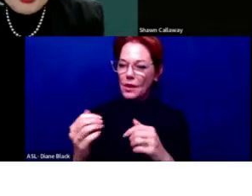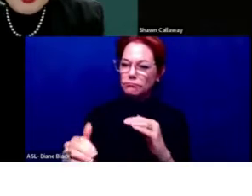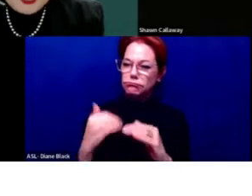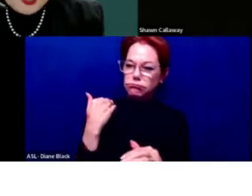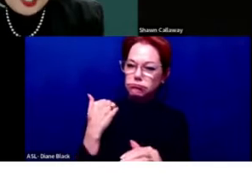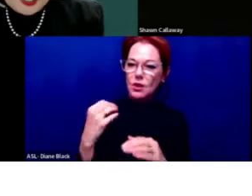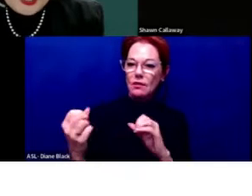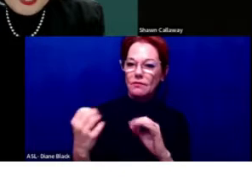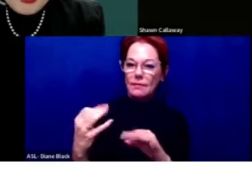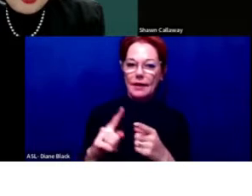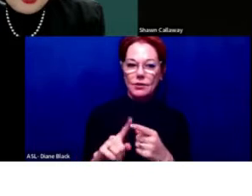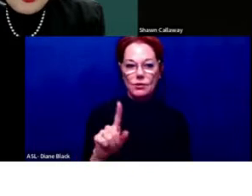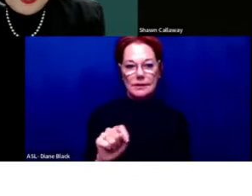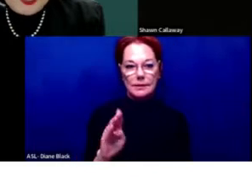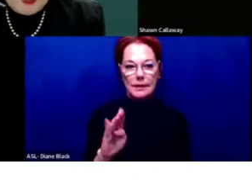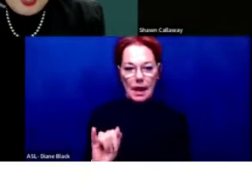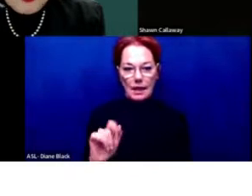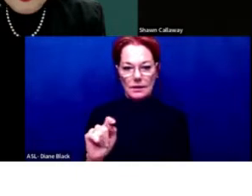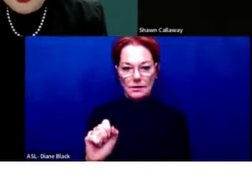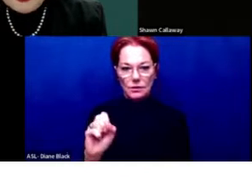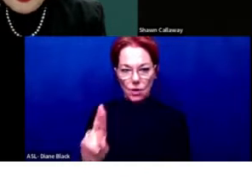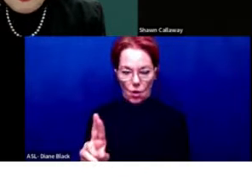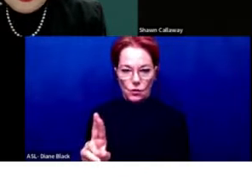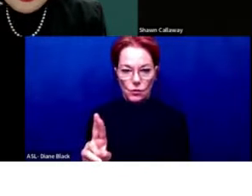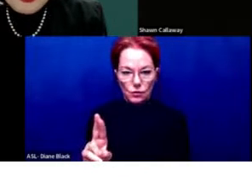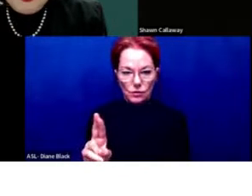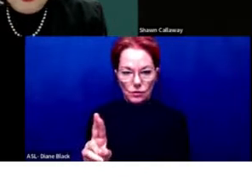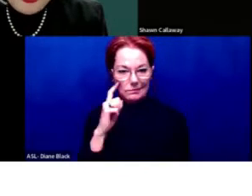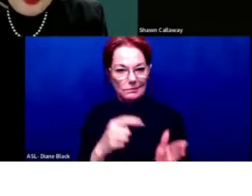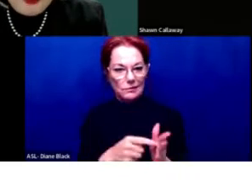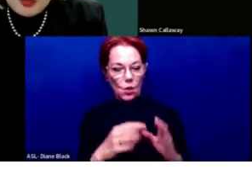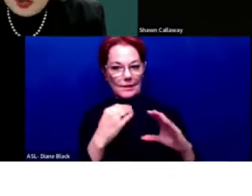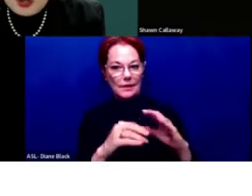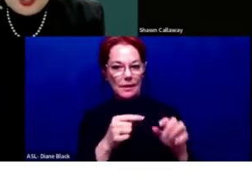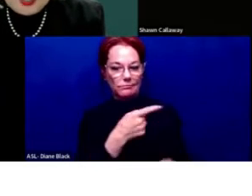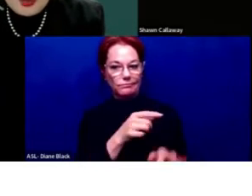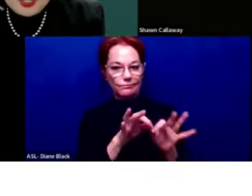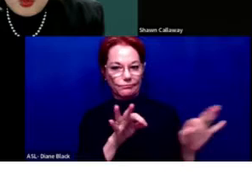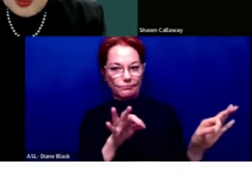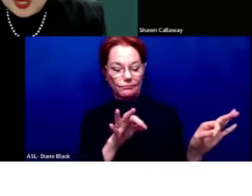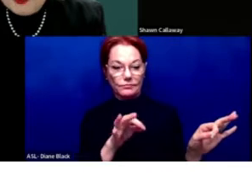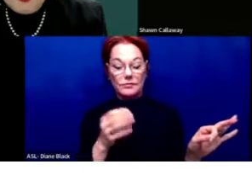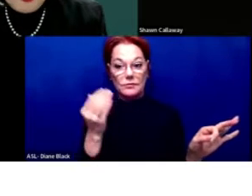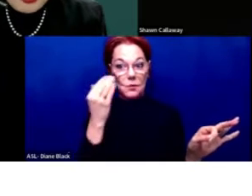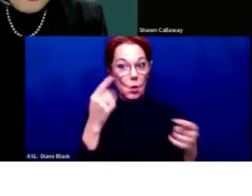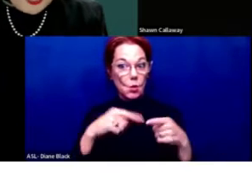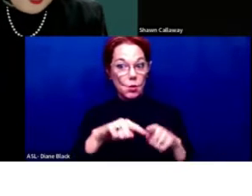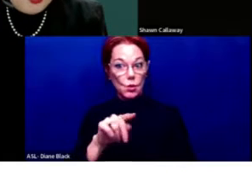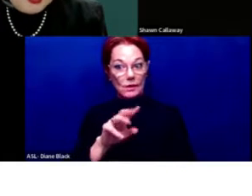tbitarc@hsi.org. Please note that this email will not be monitored during the webinar. But we will get back to you as